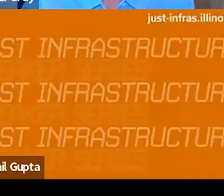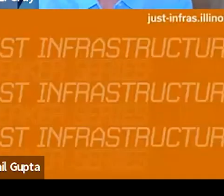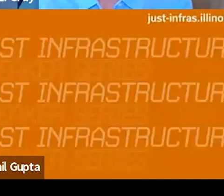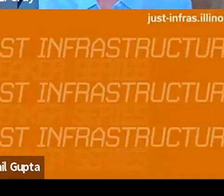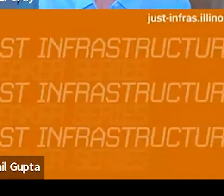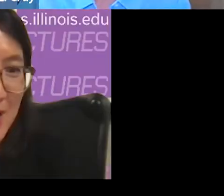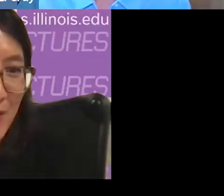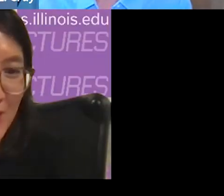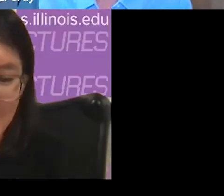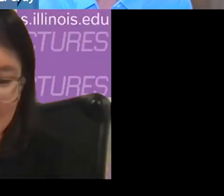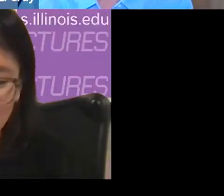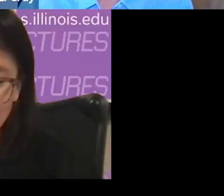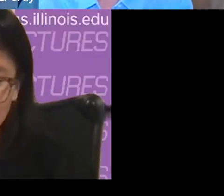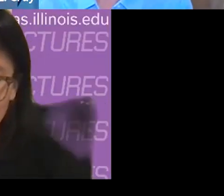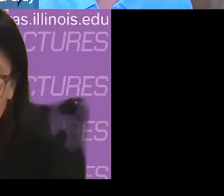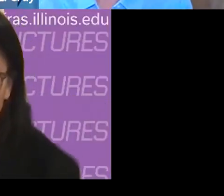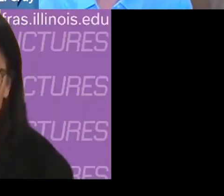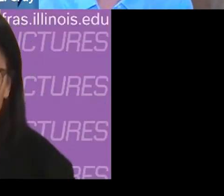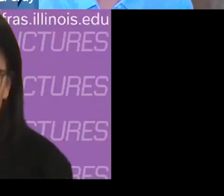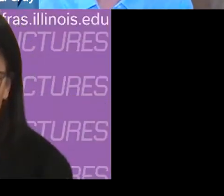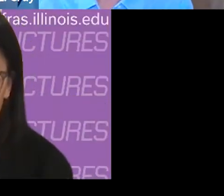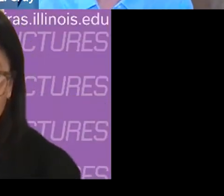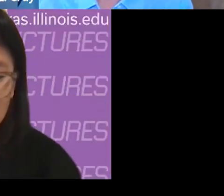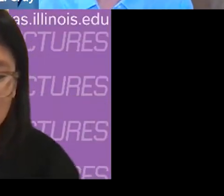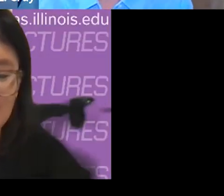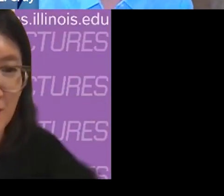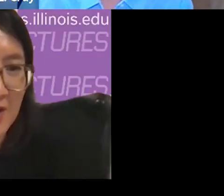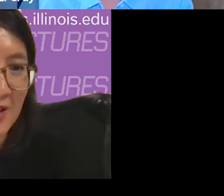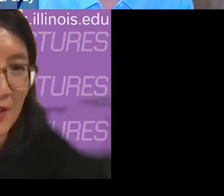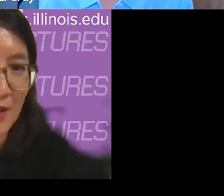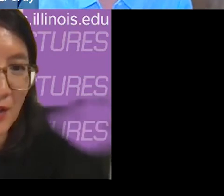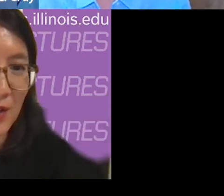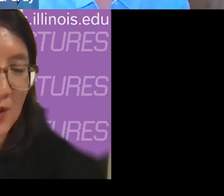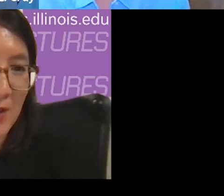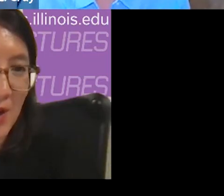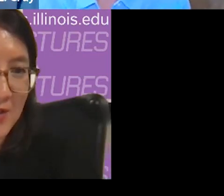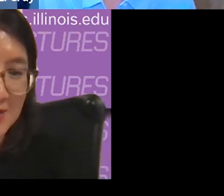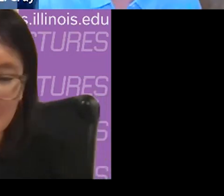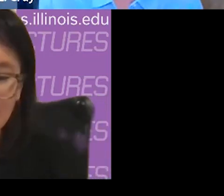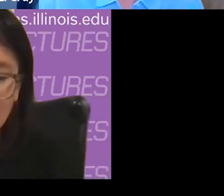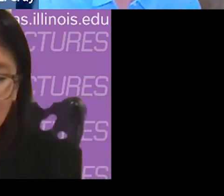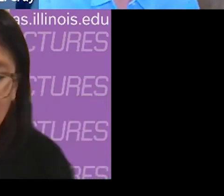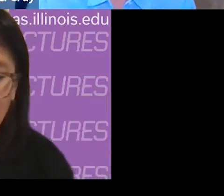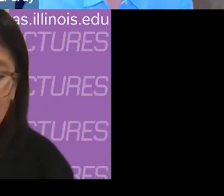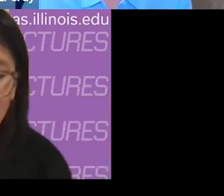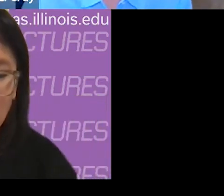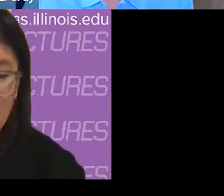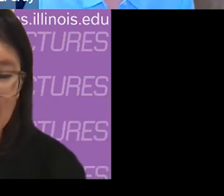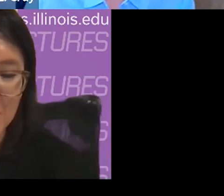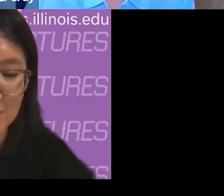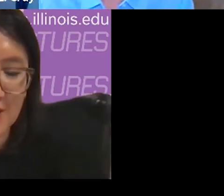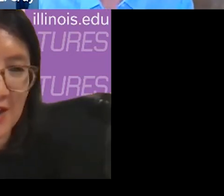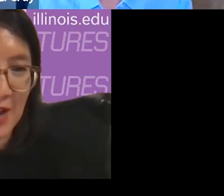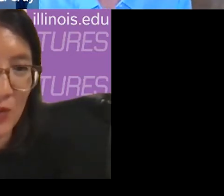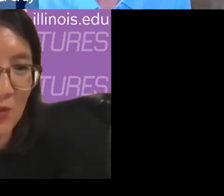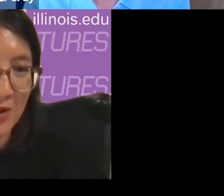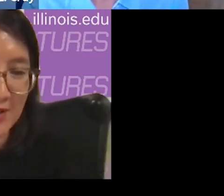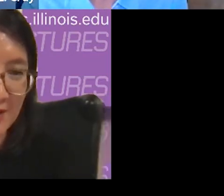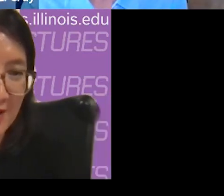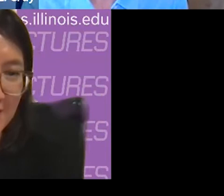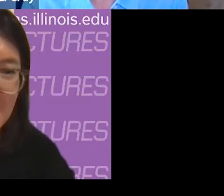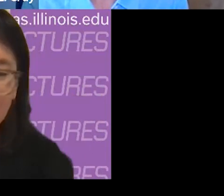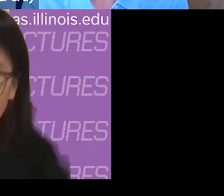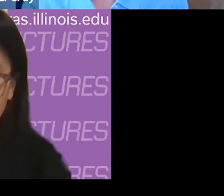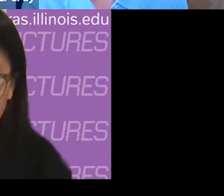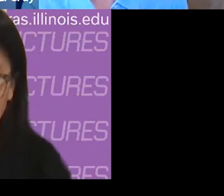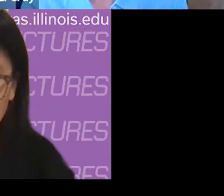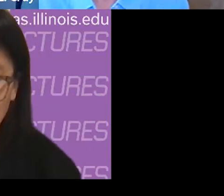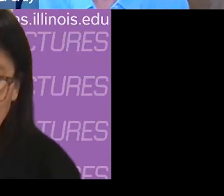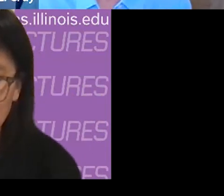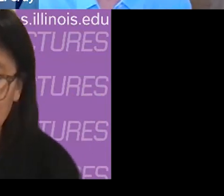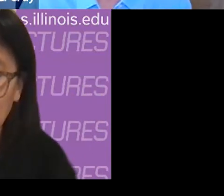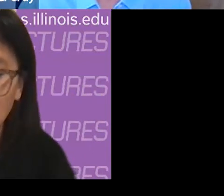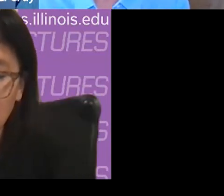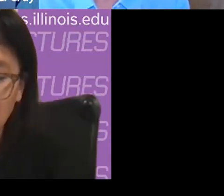We now have some time for audience questions, you can send us your questions via the q amp a box and cara cara Hollyoaks and I will moderate that and and get to your questions and I will read a lot.